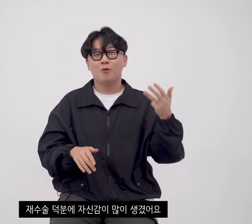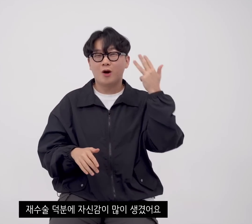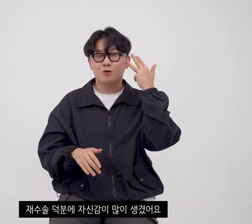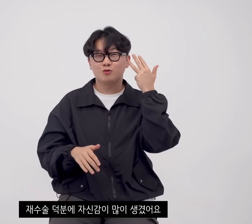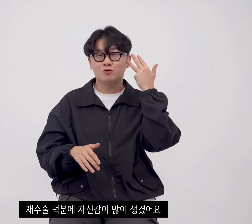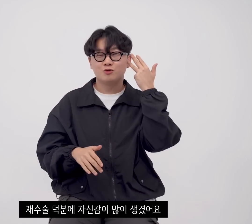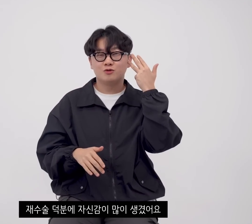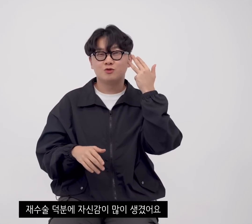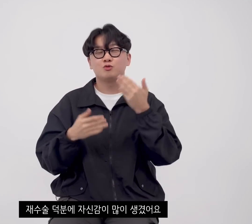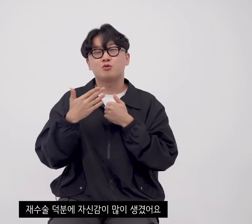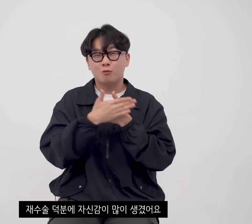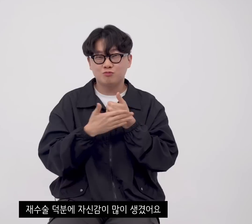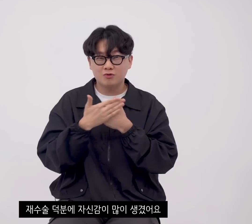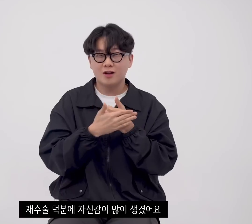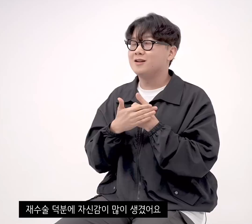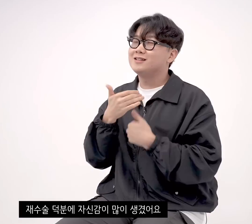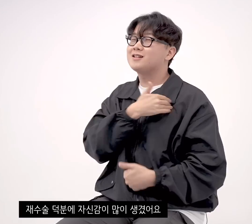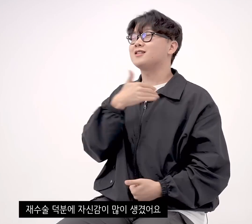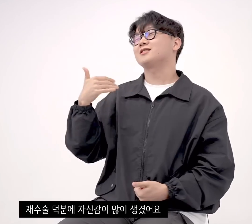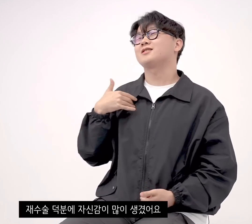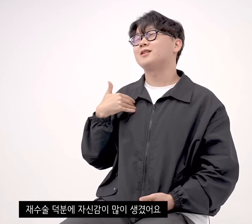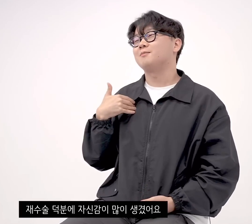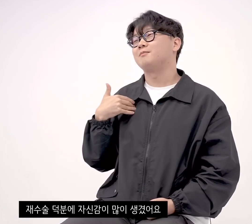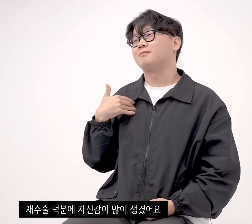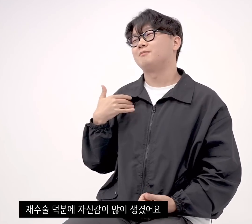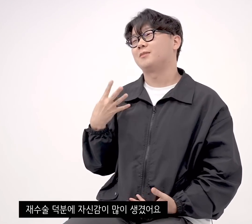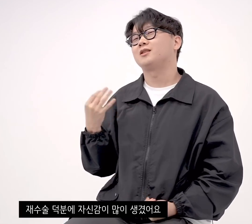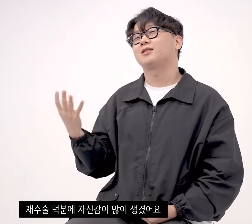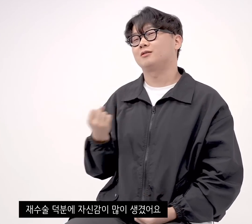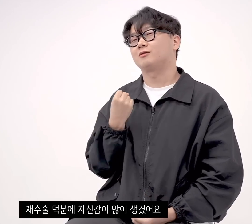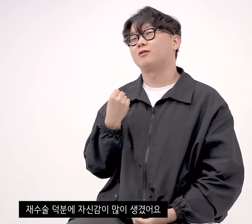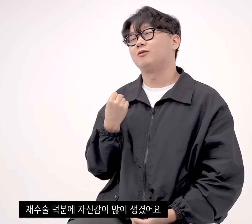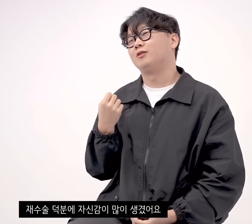Thanks to the revision surgery, I have gained a lot of confidence.